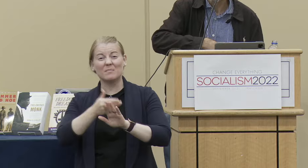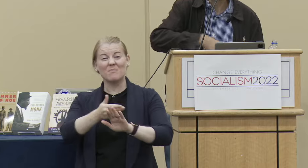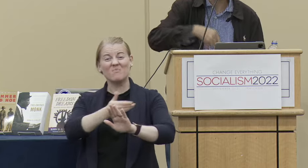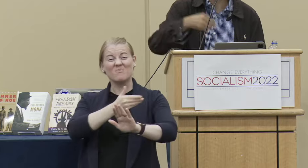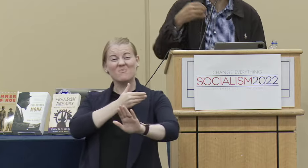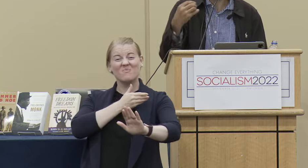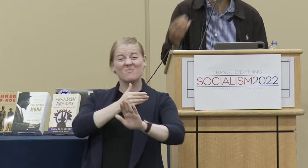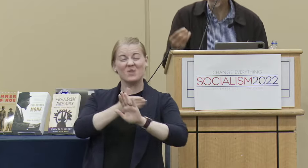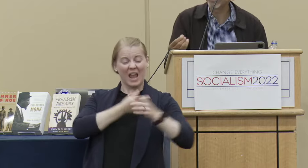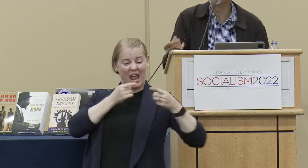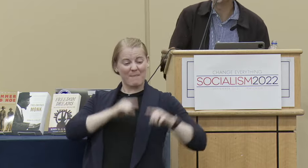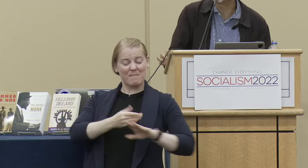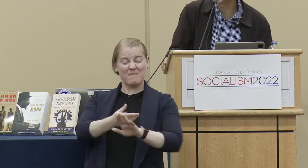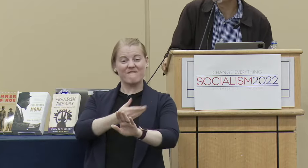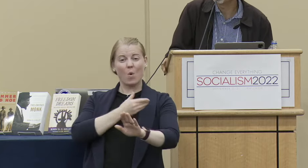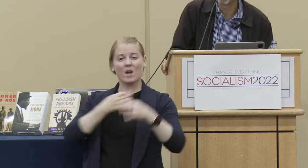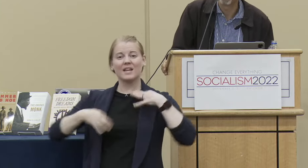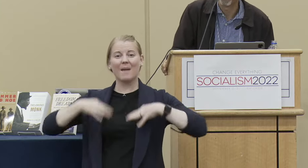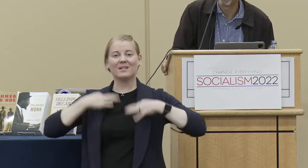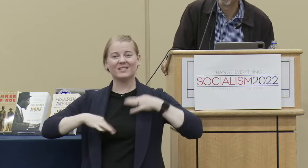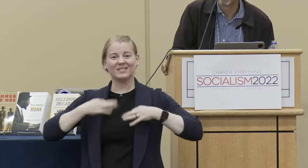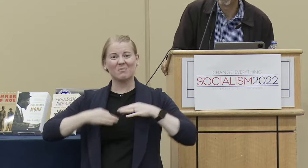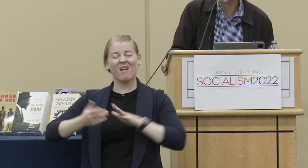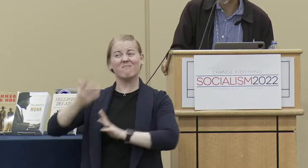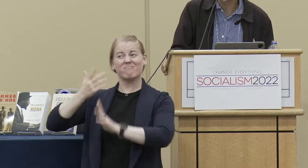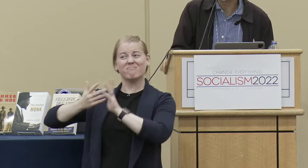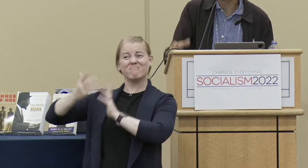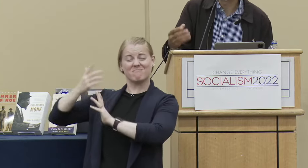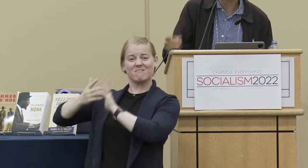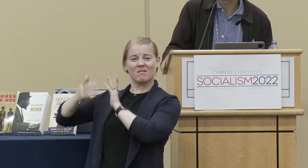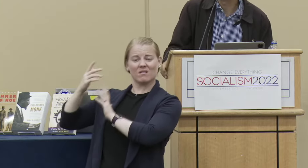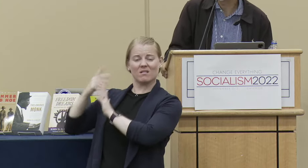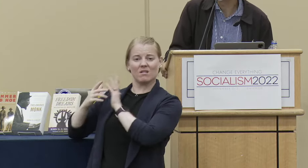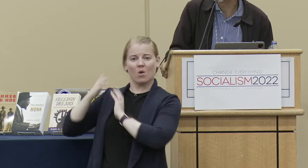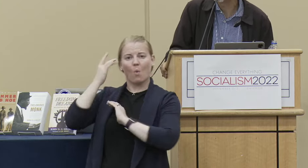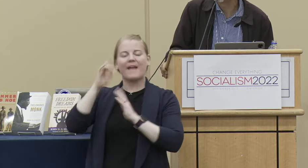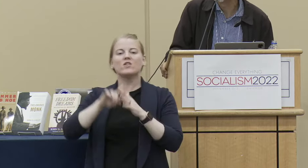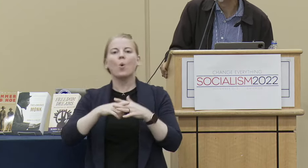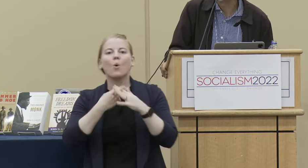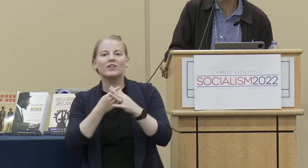he's saying socialism predated capitalism by a long way.